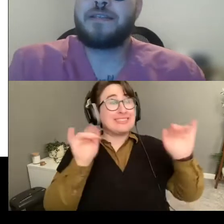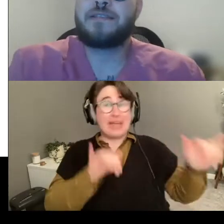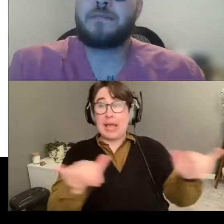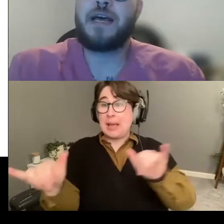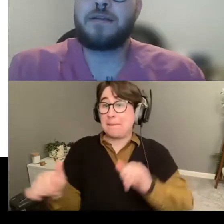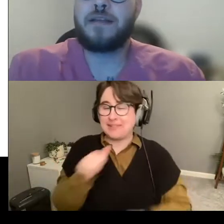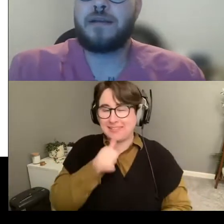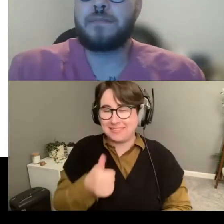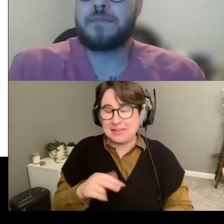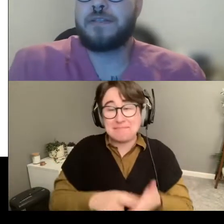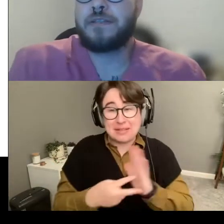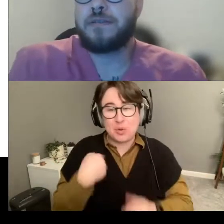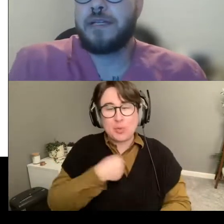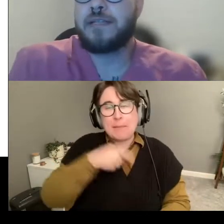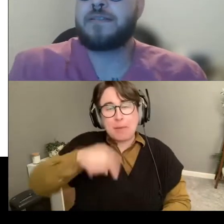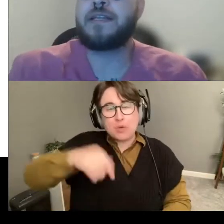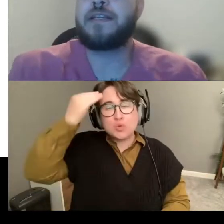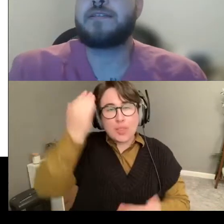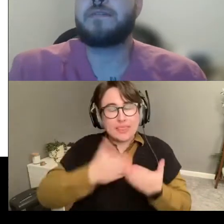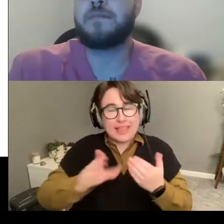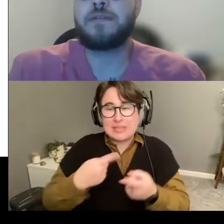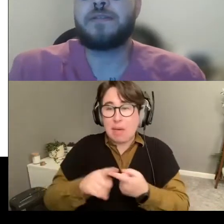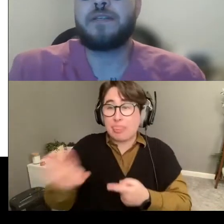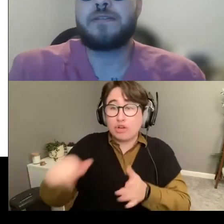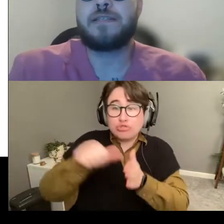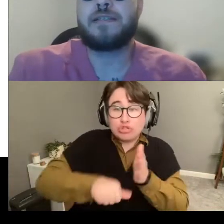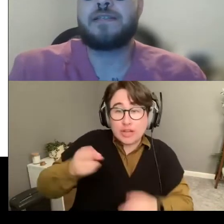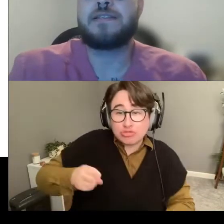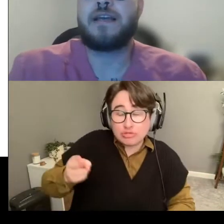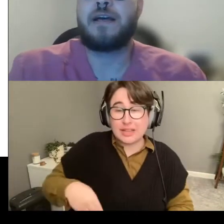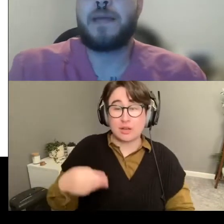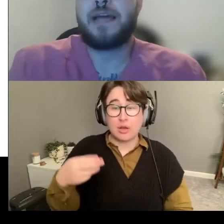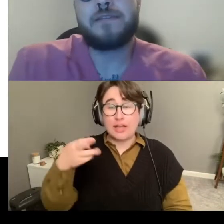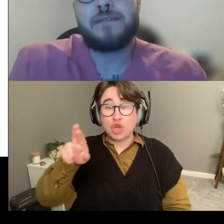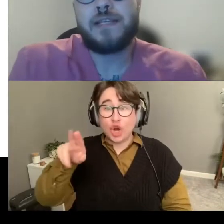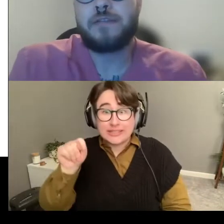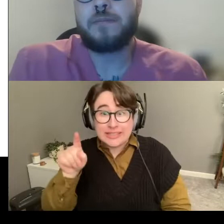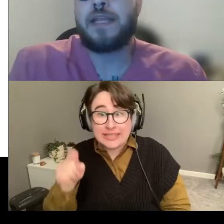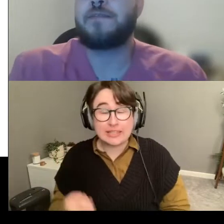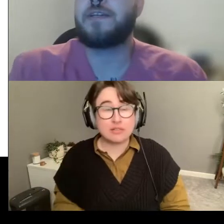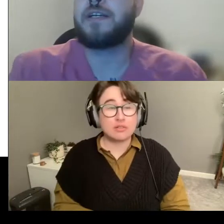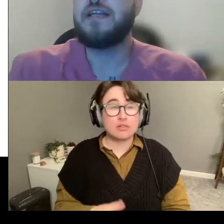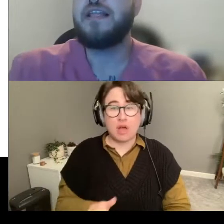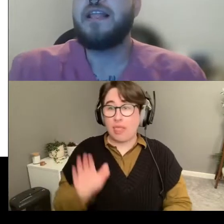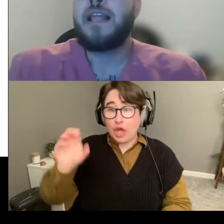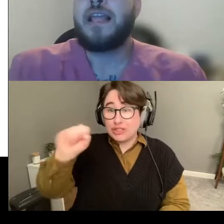things about surgical history, hormone uses, patterns of sexual behavior,